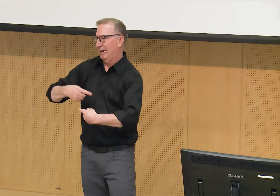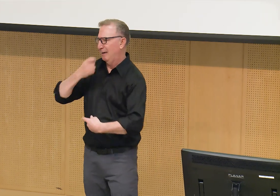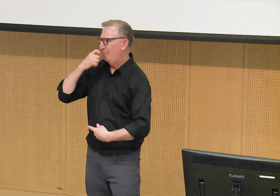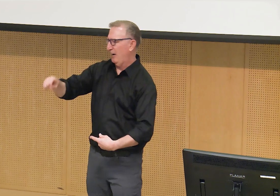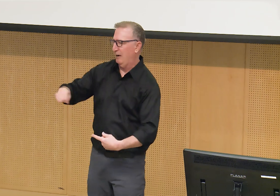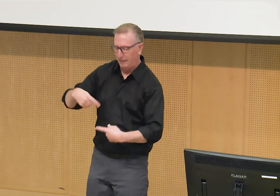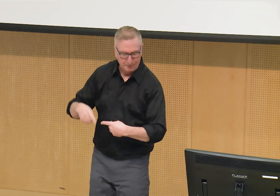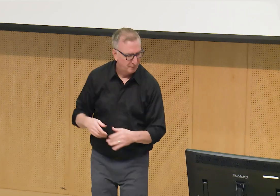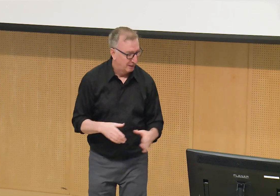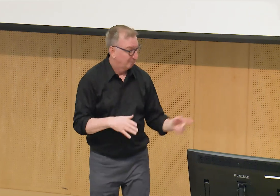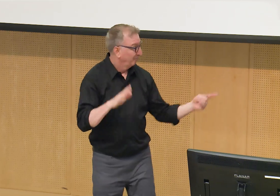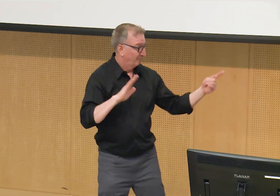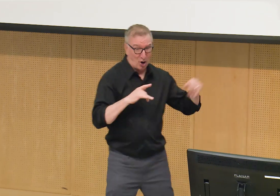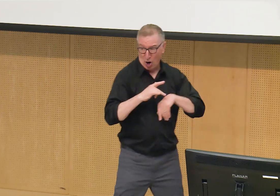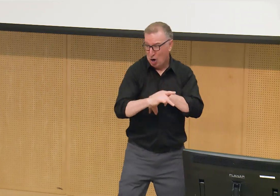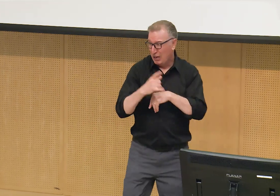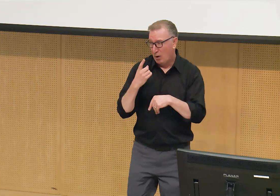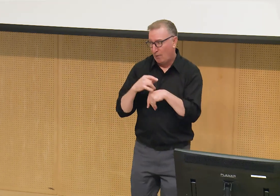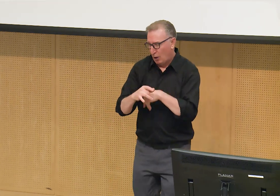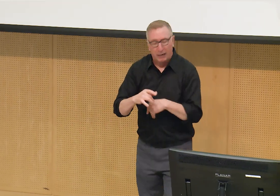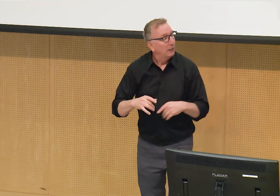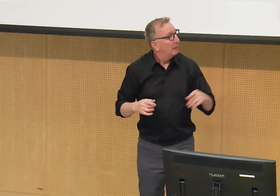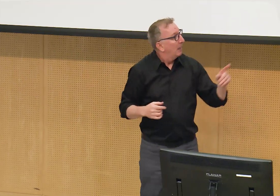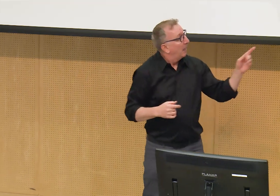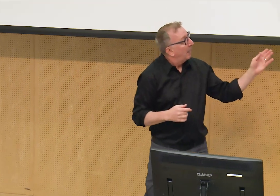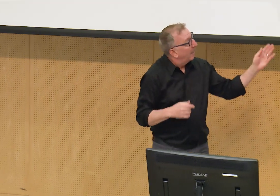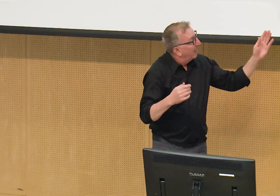that people who work in Deaf schools must sign from now on.